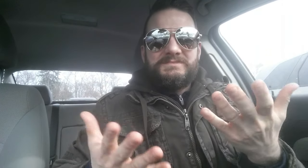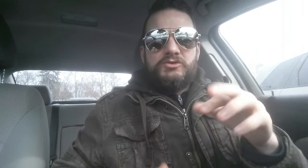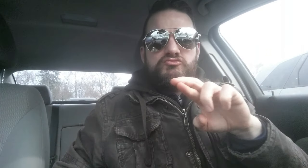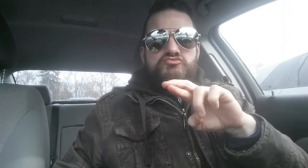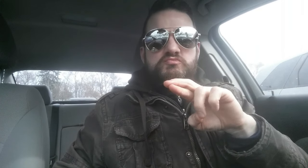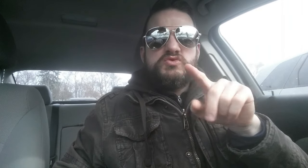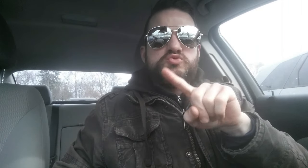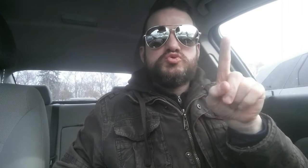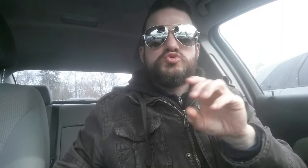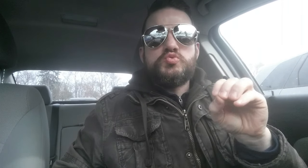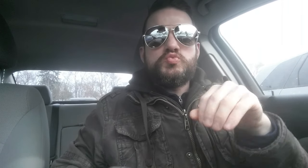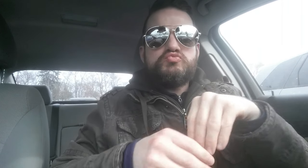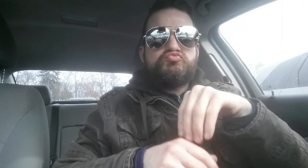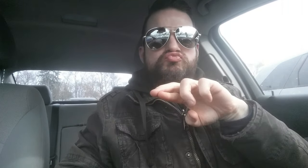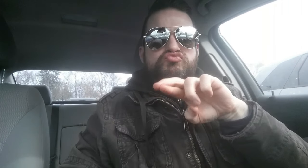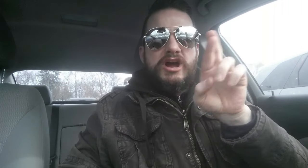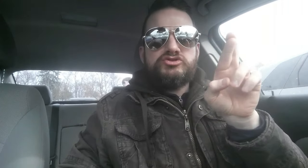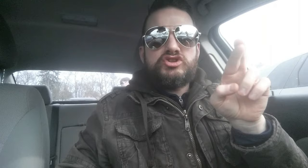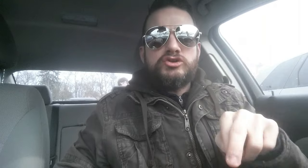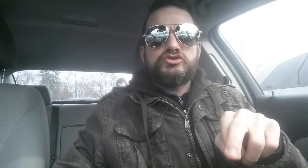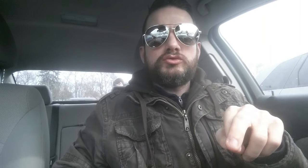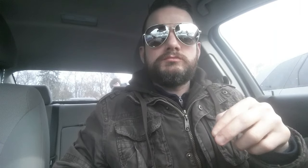We're at the zoo in Rochester.